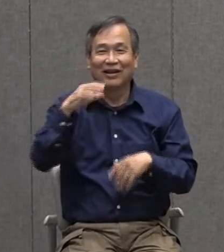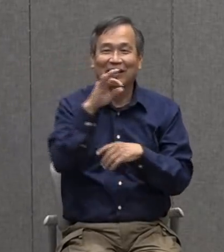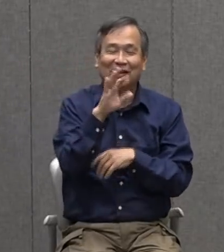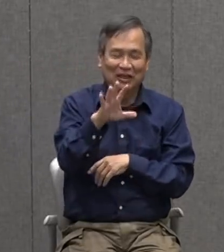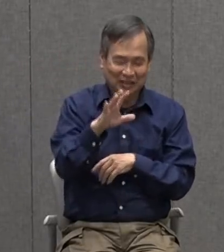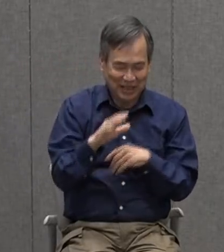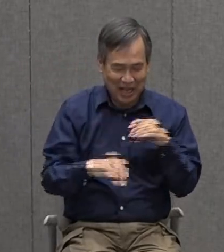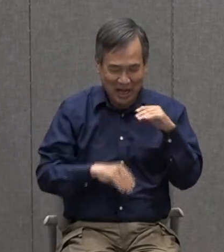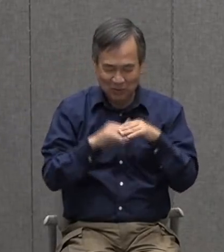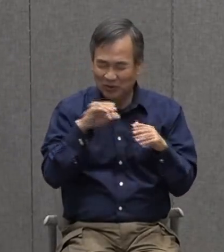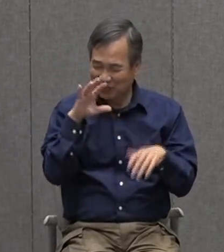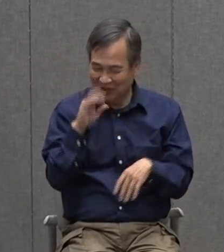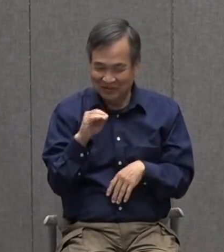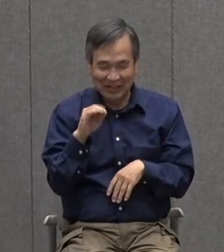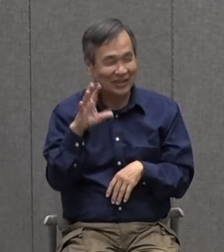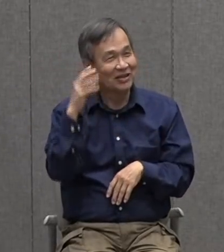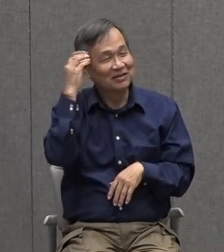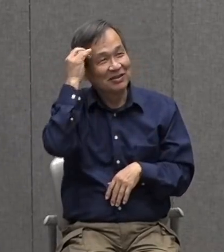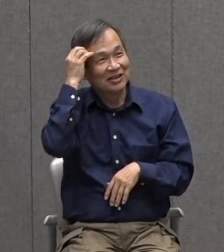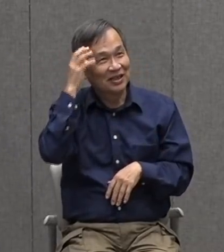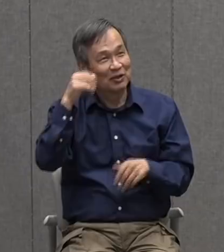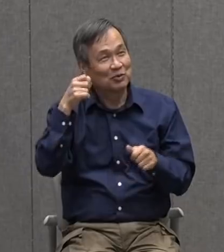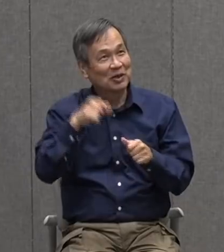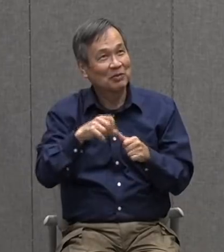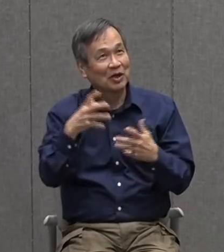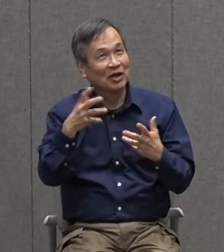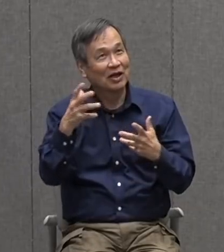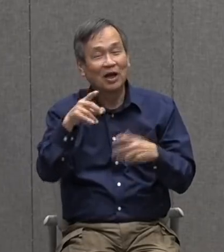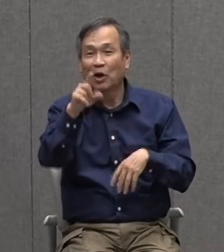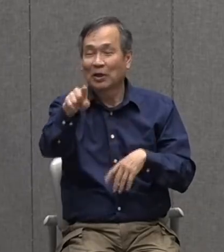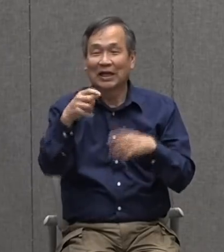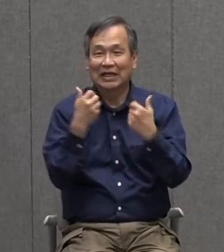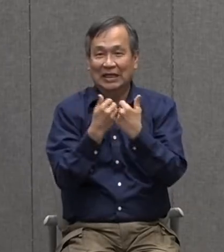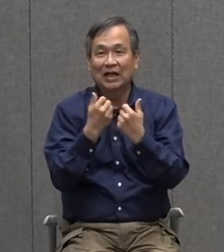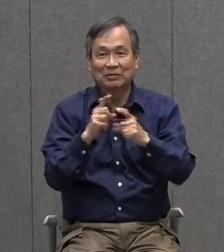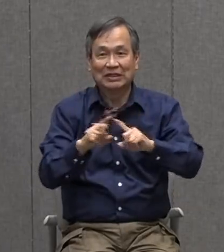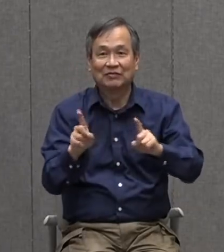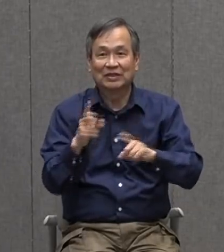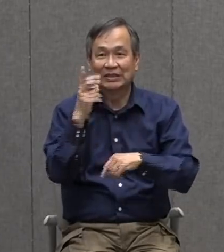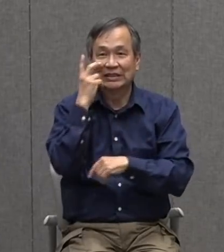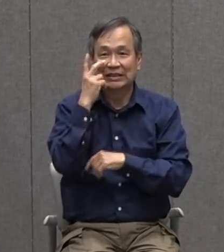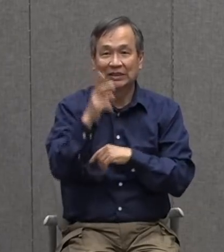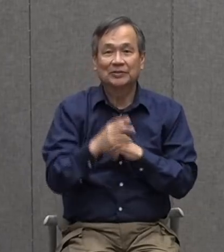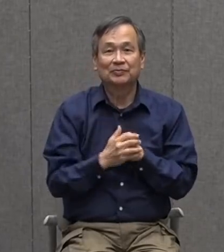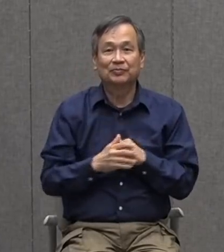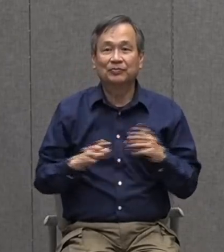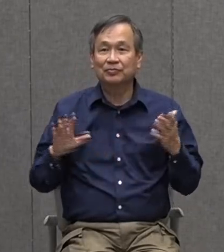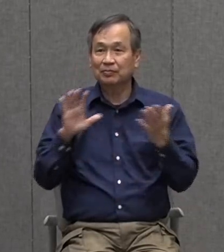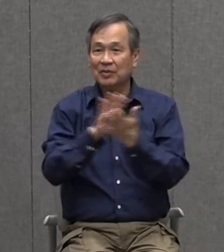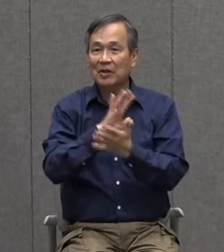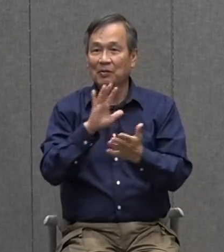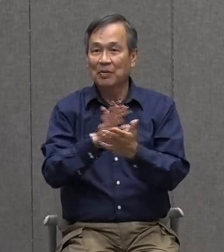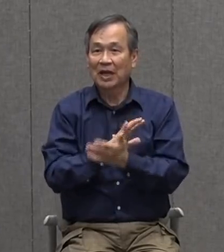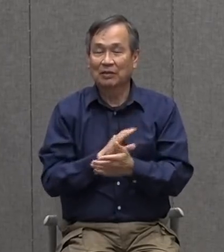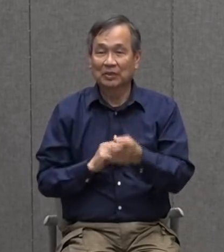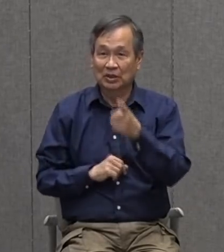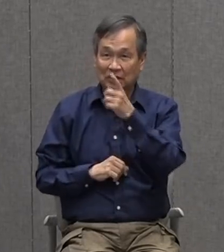we all have to sometimes recall in our memory, this game is a little different. We're going to need a sheet of paper to keep our score